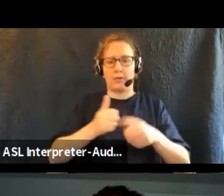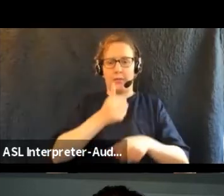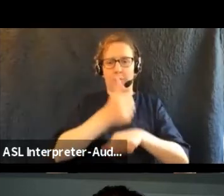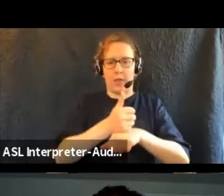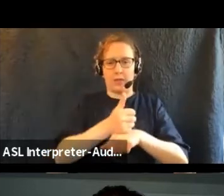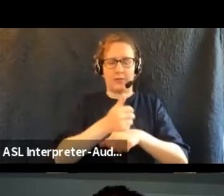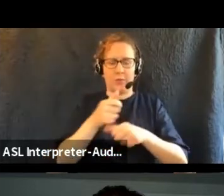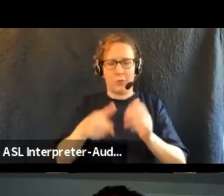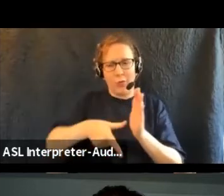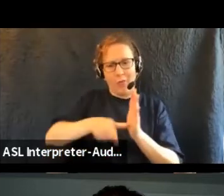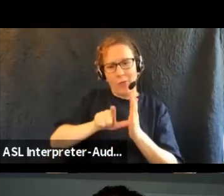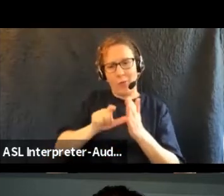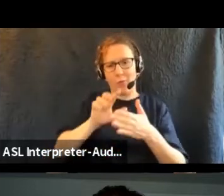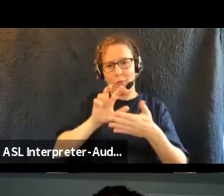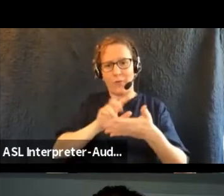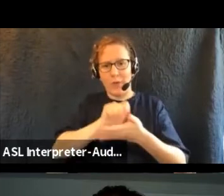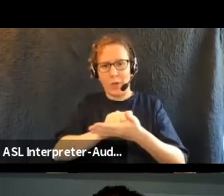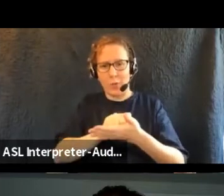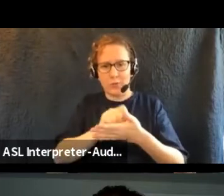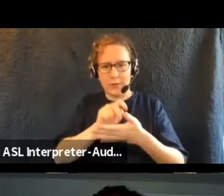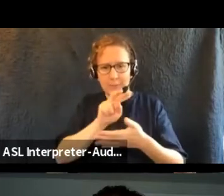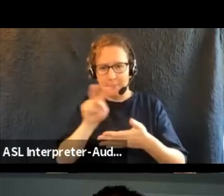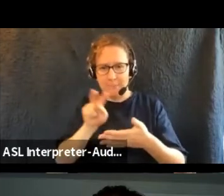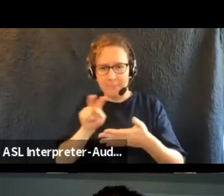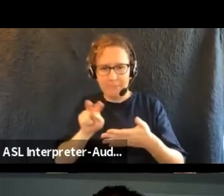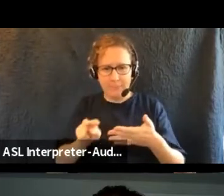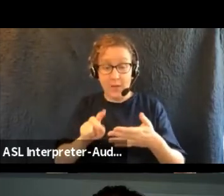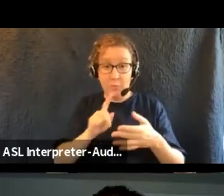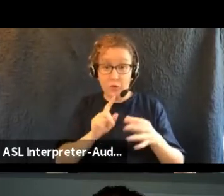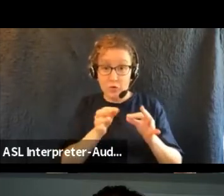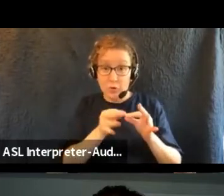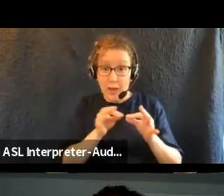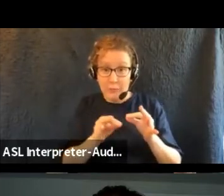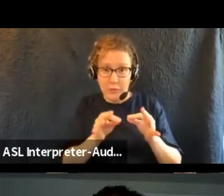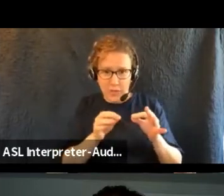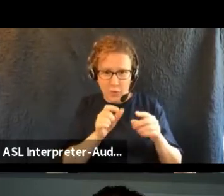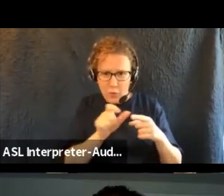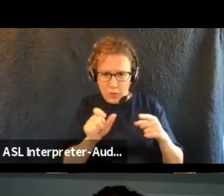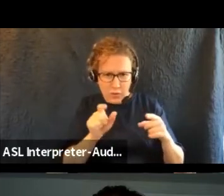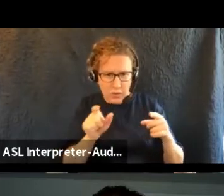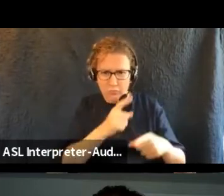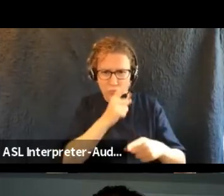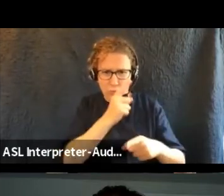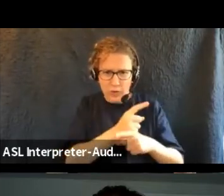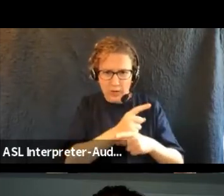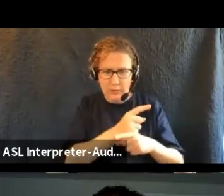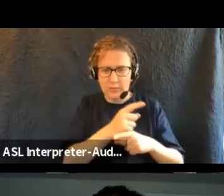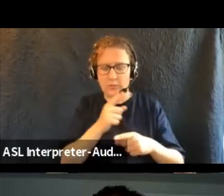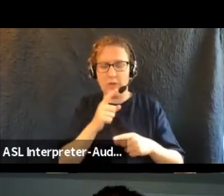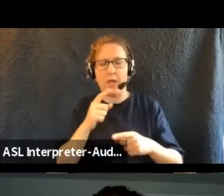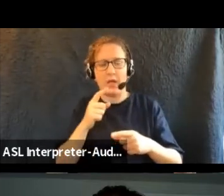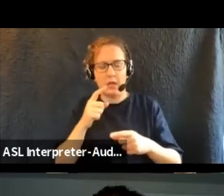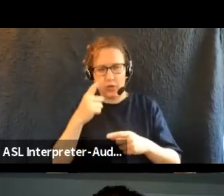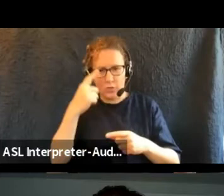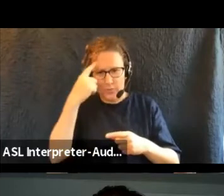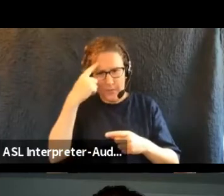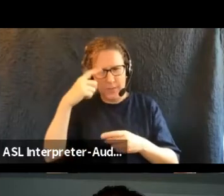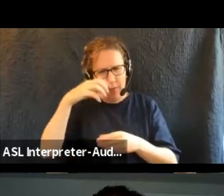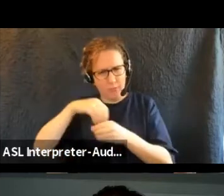videos so that captioning is correct and that you're taking other things into account.